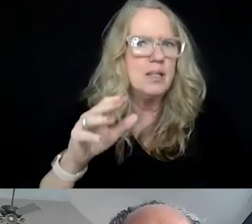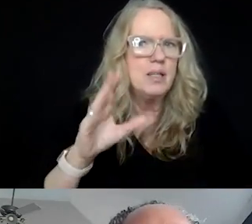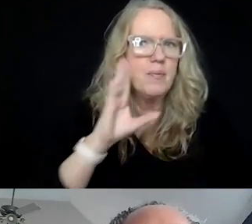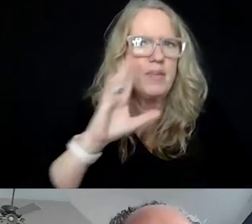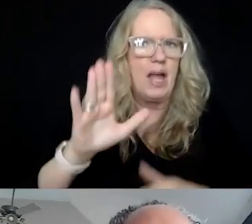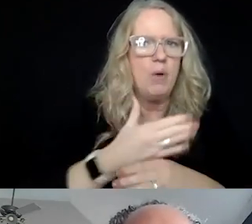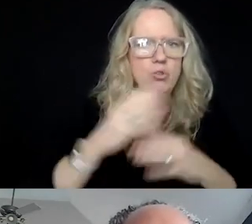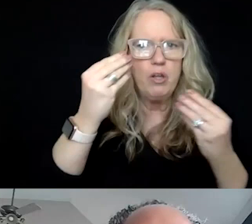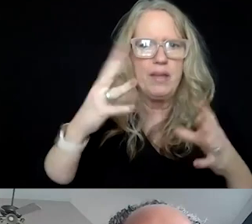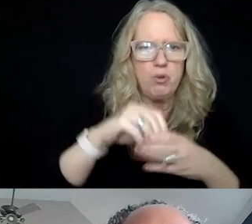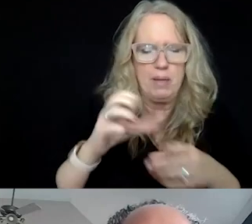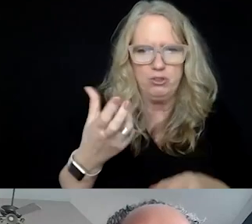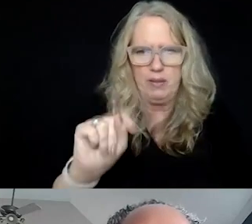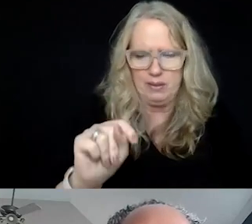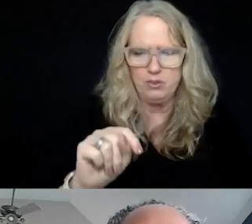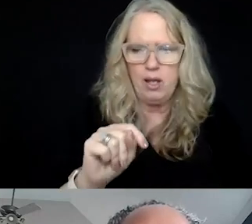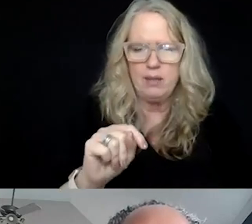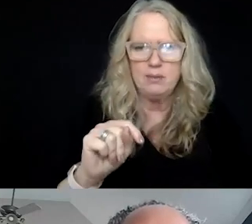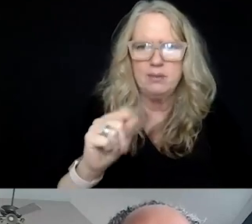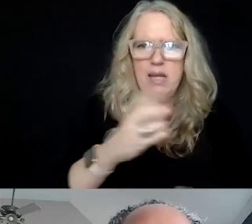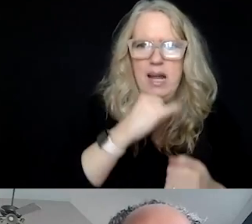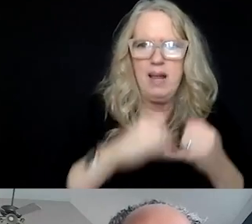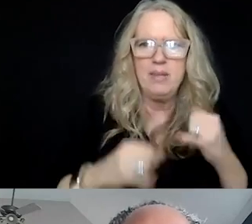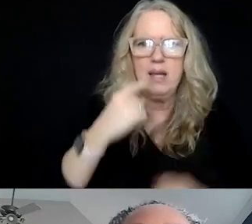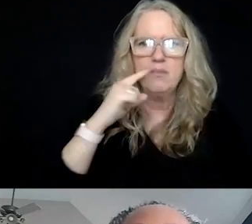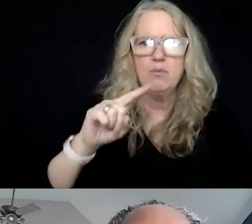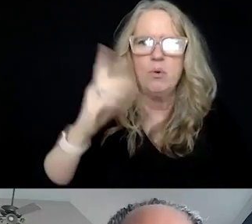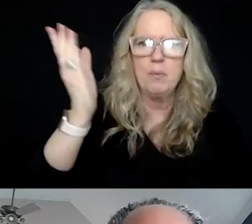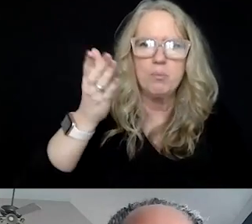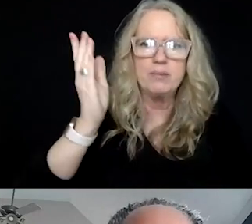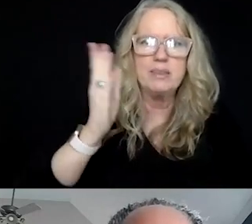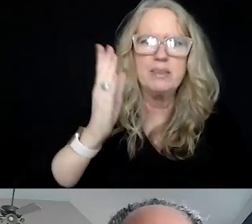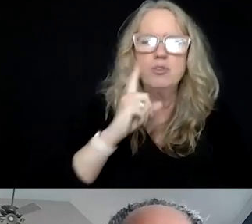CHAT AT THE END OF THE PRESENTATION. IT IS A IN-PERSON CONVENING THAT